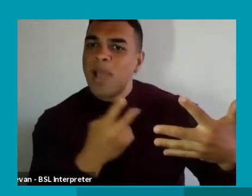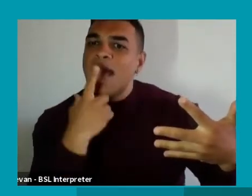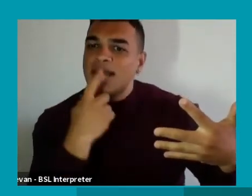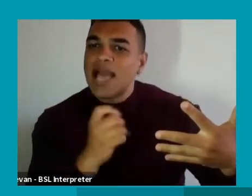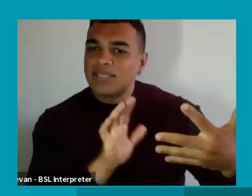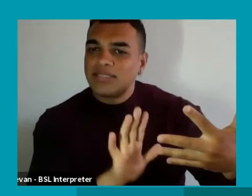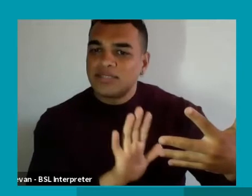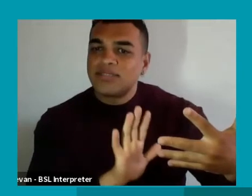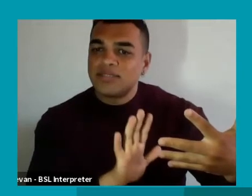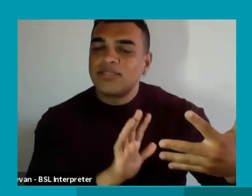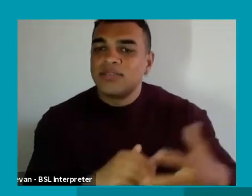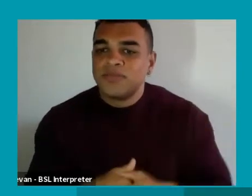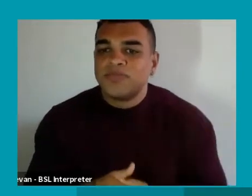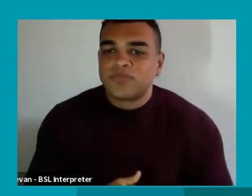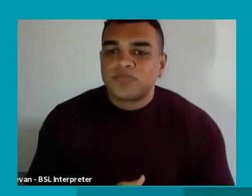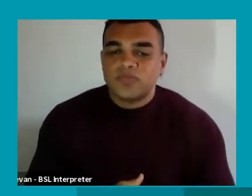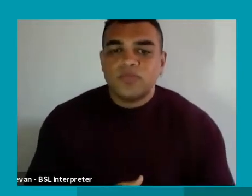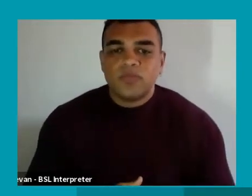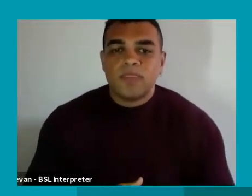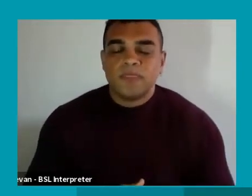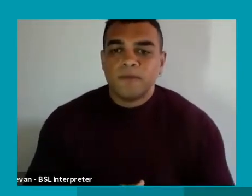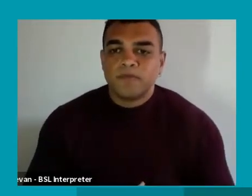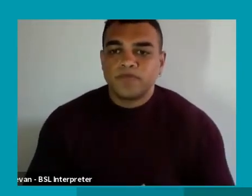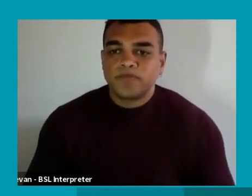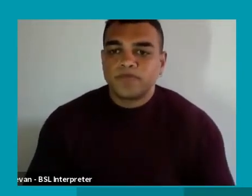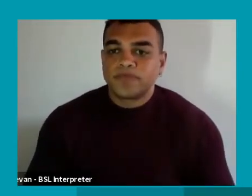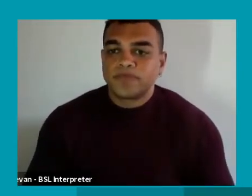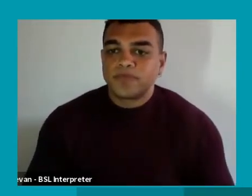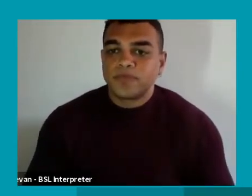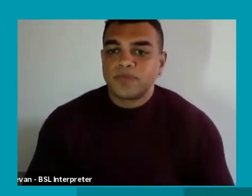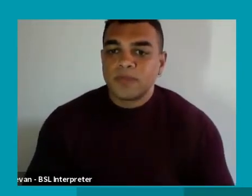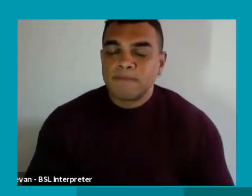The second one will come to you later in the session. Sorry Rosa. And that's OK, Tammy.